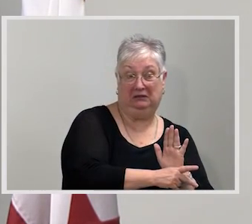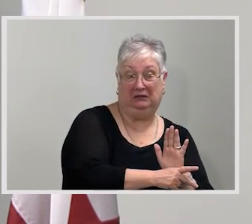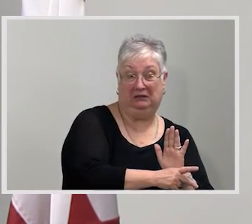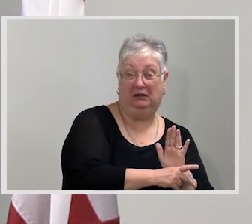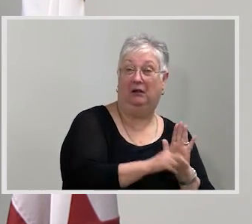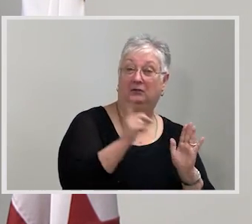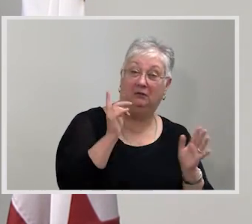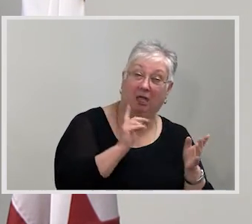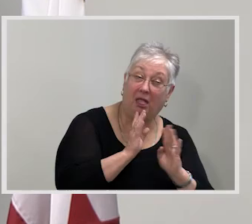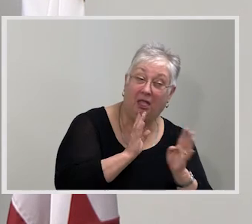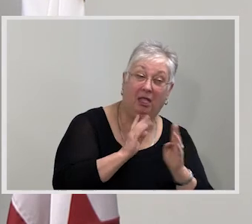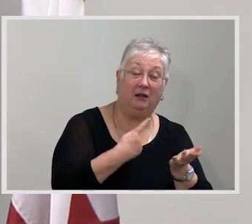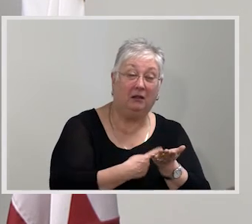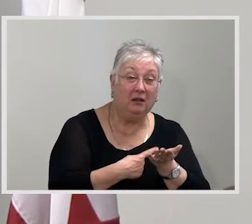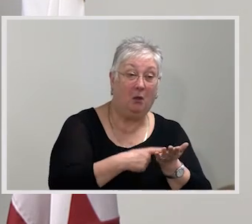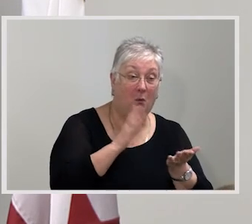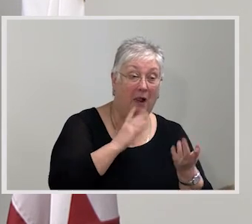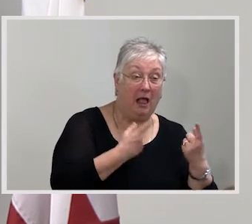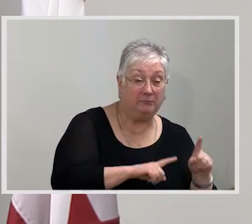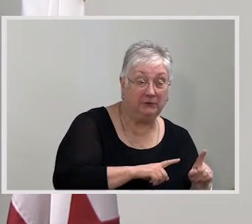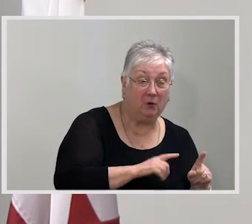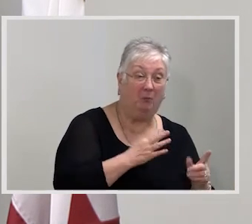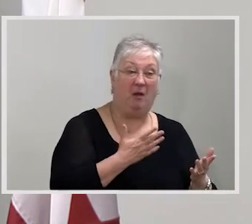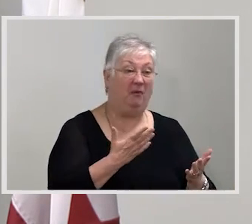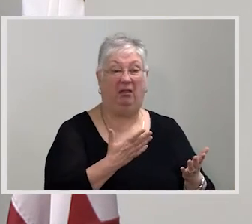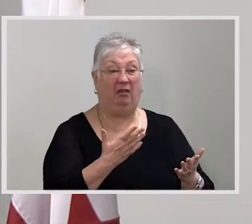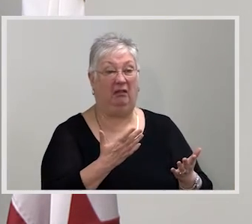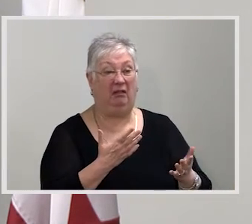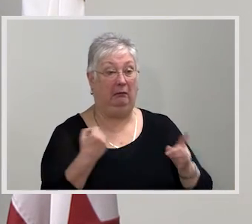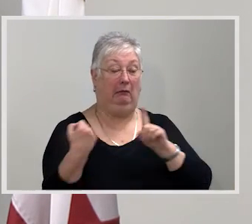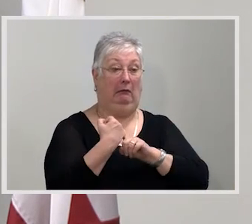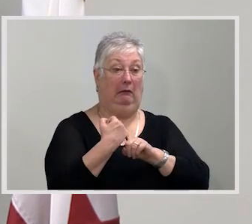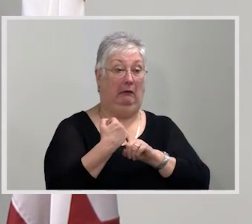THAT THIS WHOLE TEAM IS FOCUSED ON HOW TO MAKE SURE THAT WE CAN